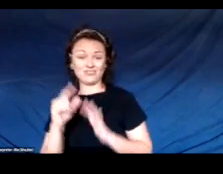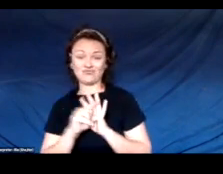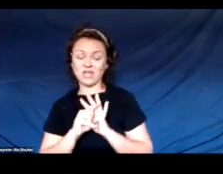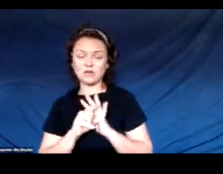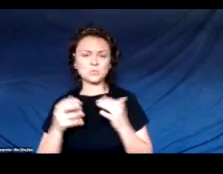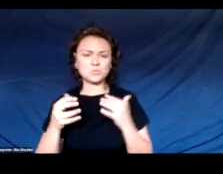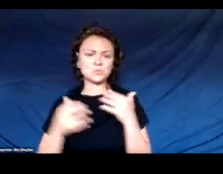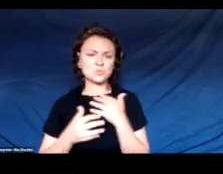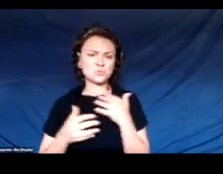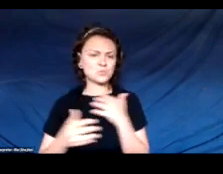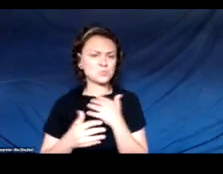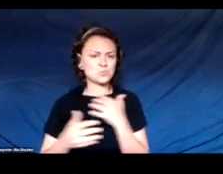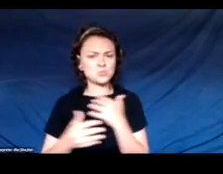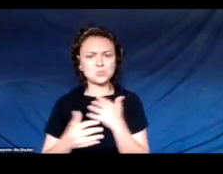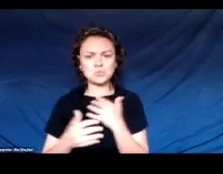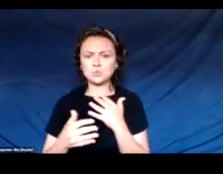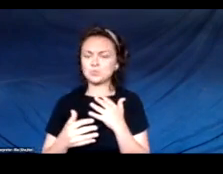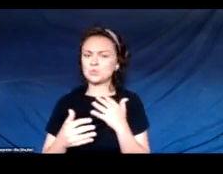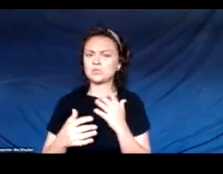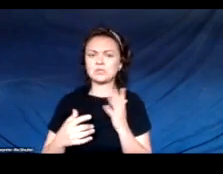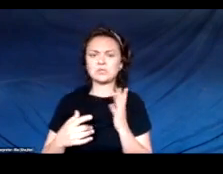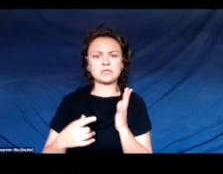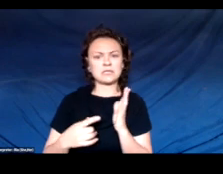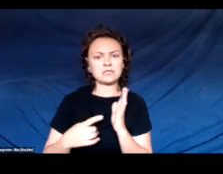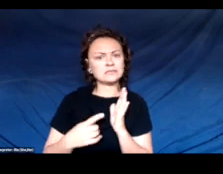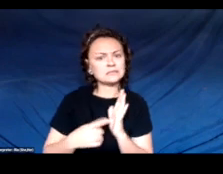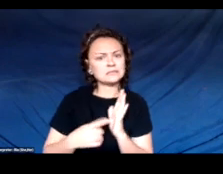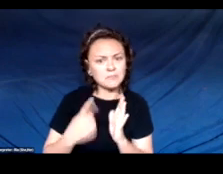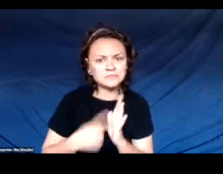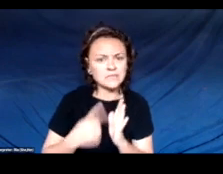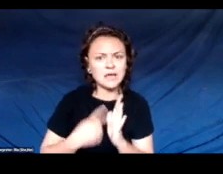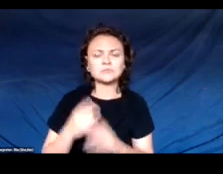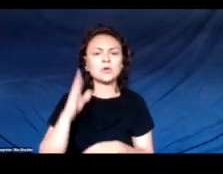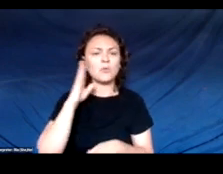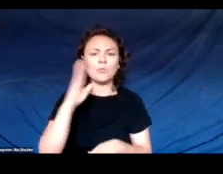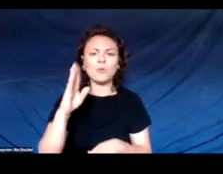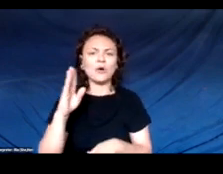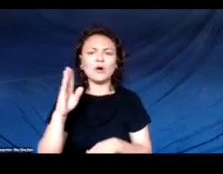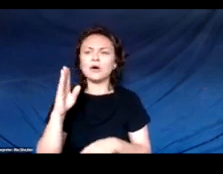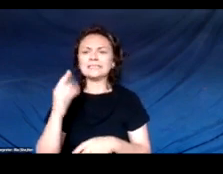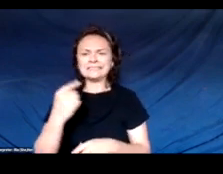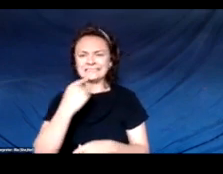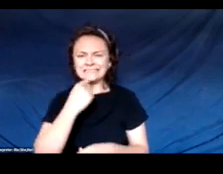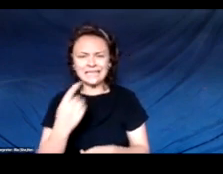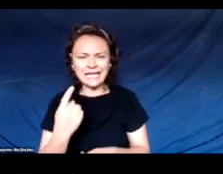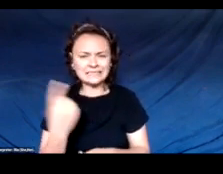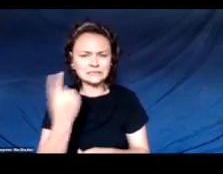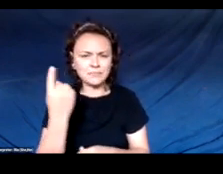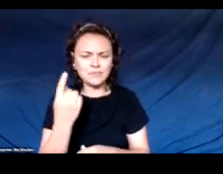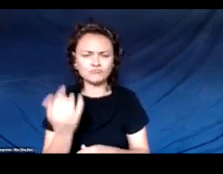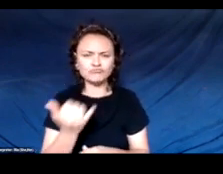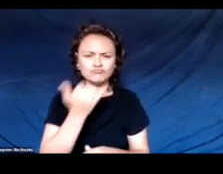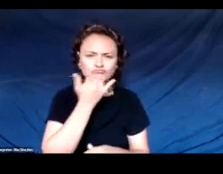Sometimes they would get the bus stop incorrect Or they would say something along the lines of,